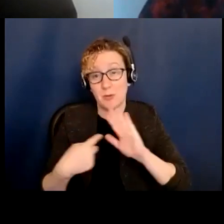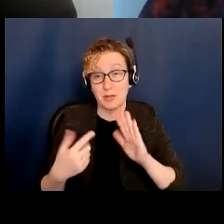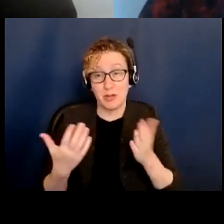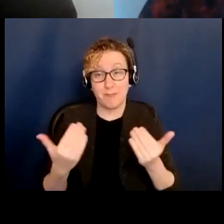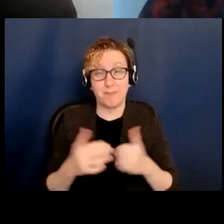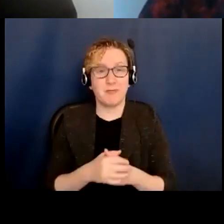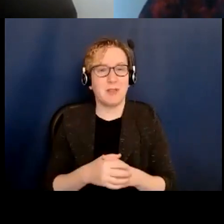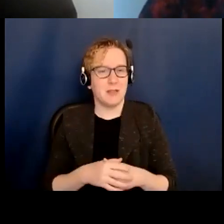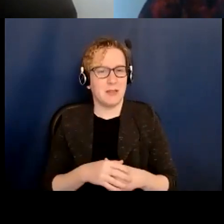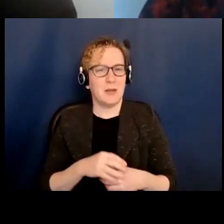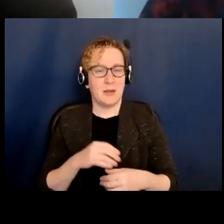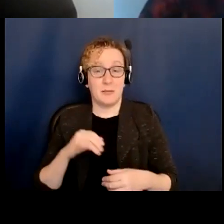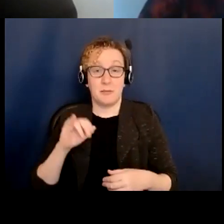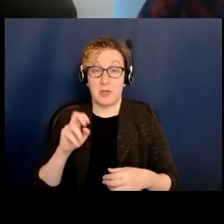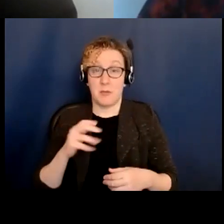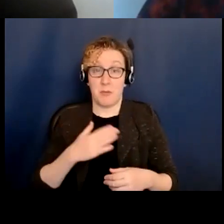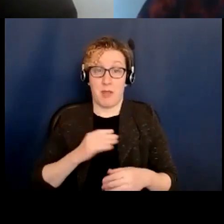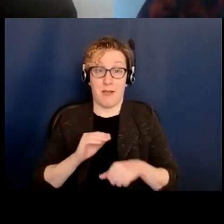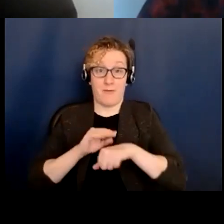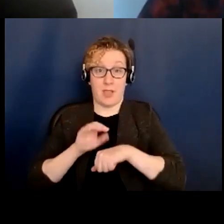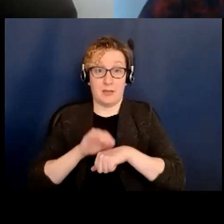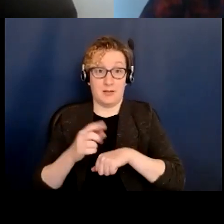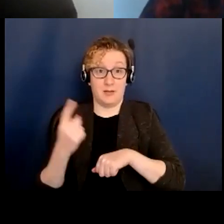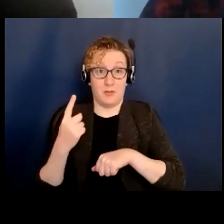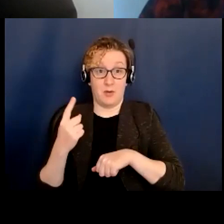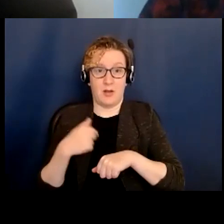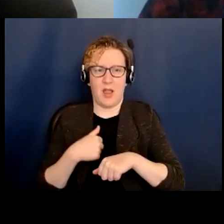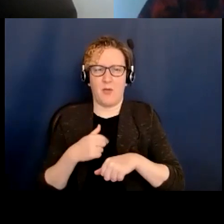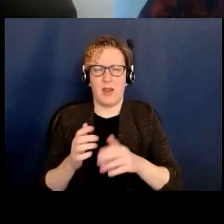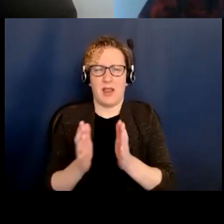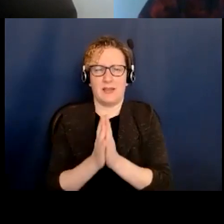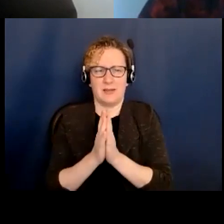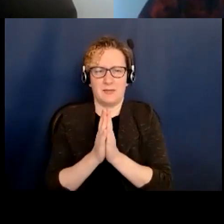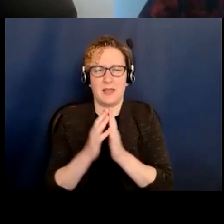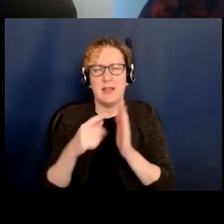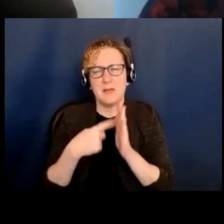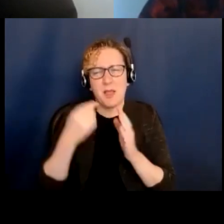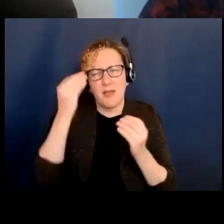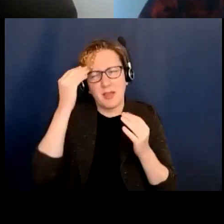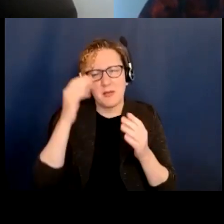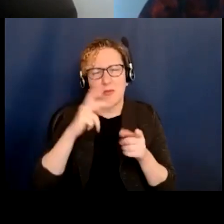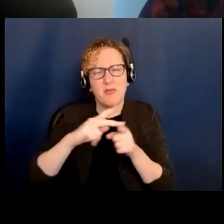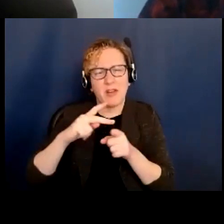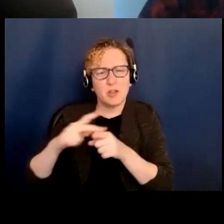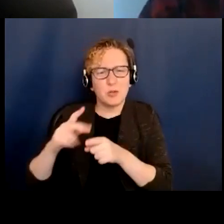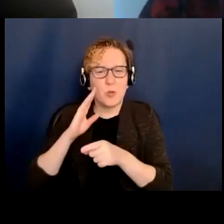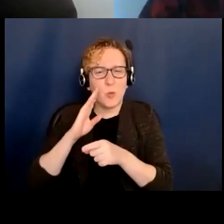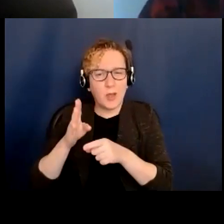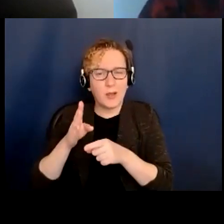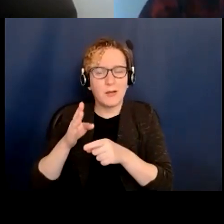I think my advice for someone is I would say when you're professionals, making presumptions,